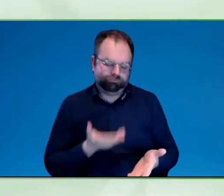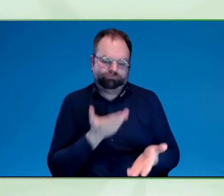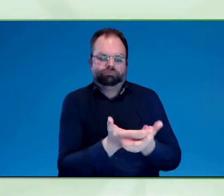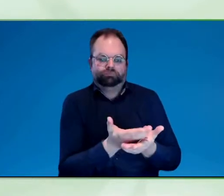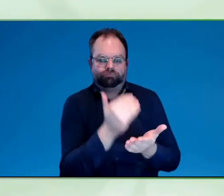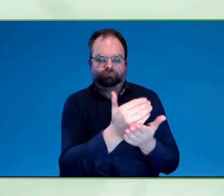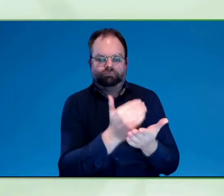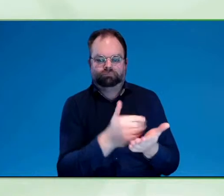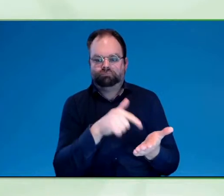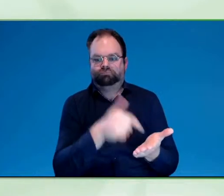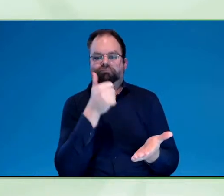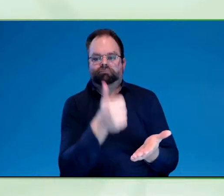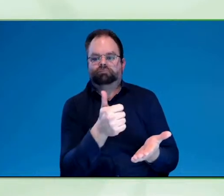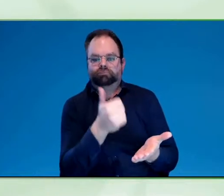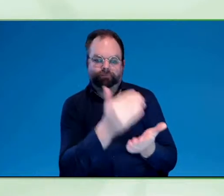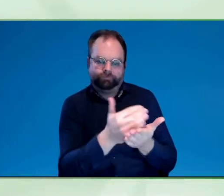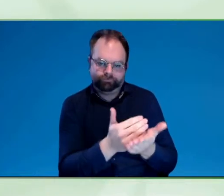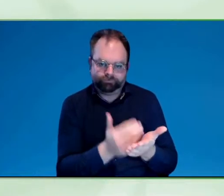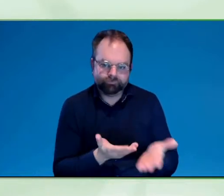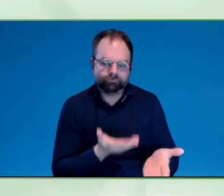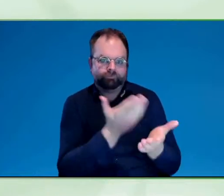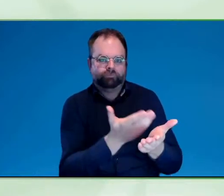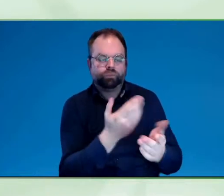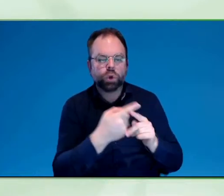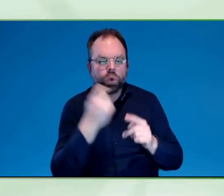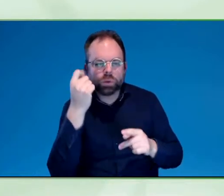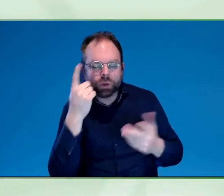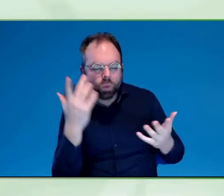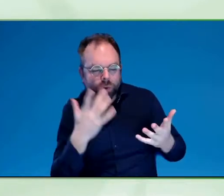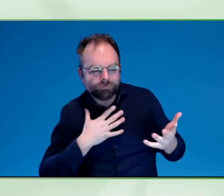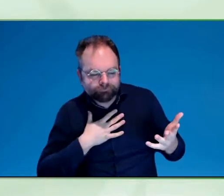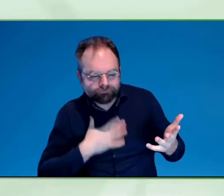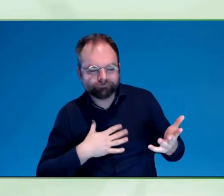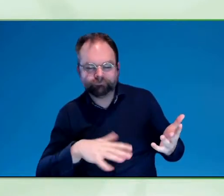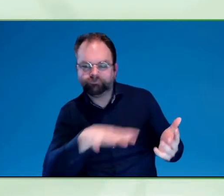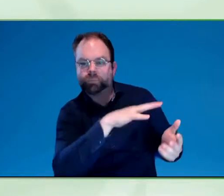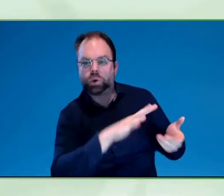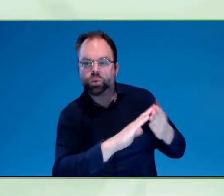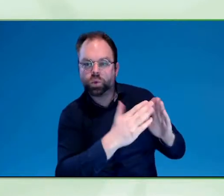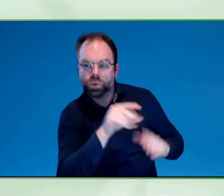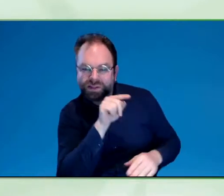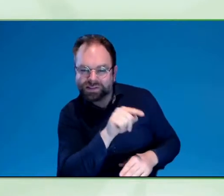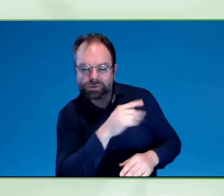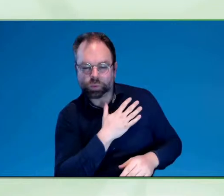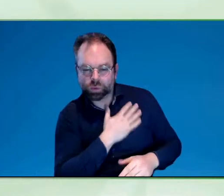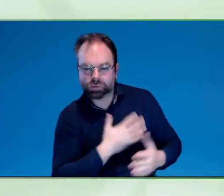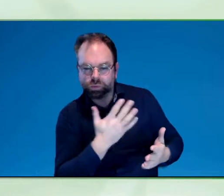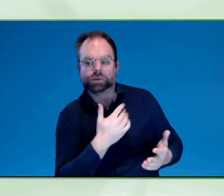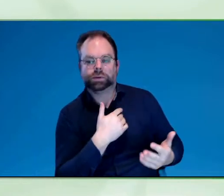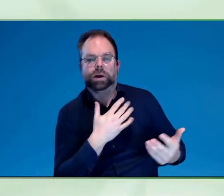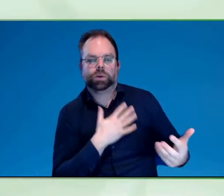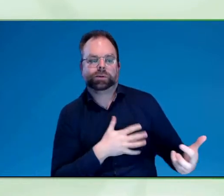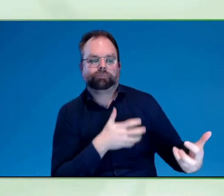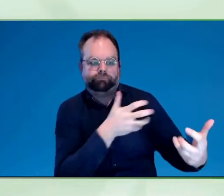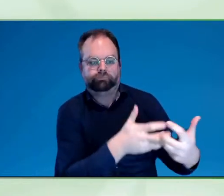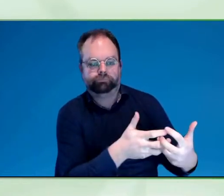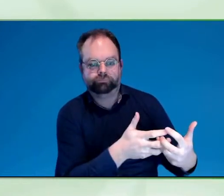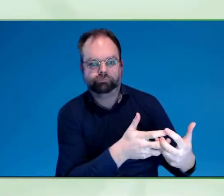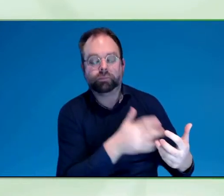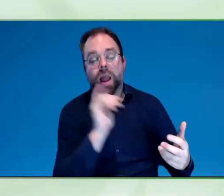But I mean I don't know how welcoming maybe some communities are to get something that